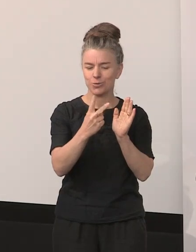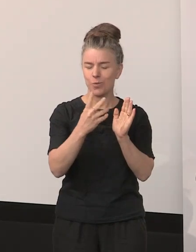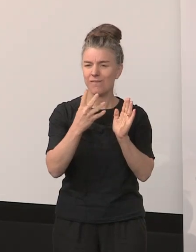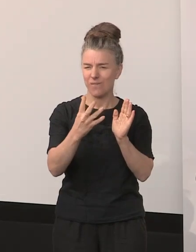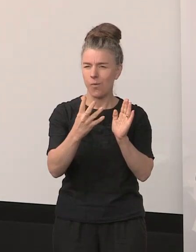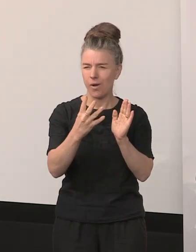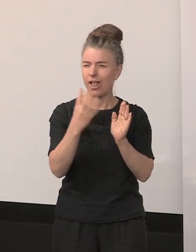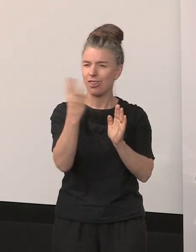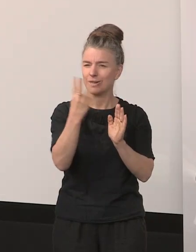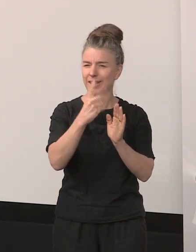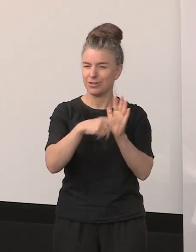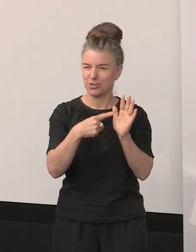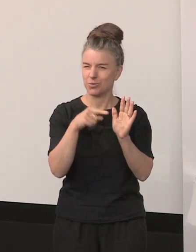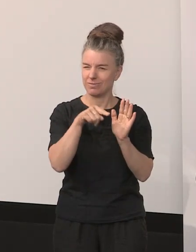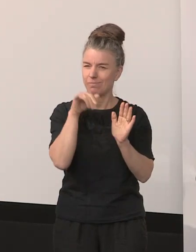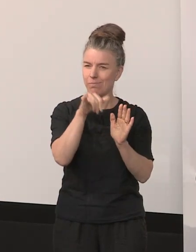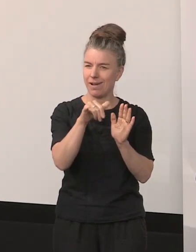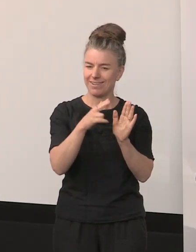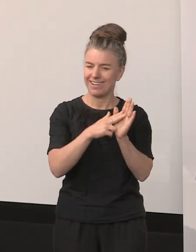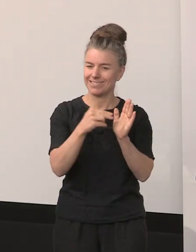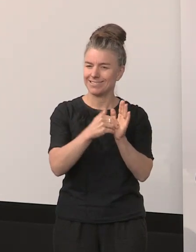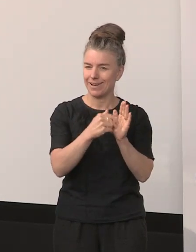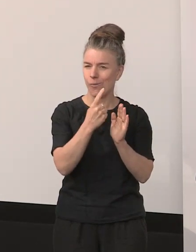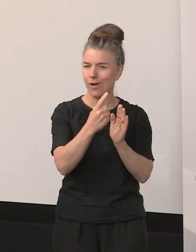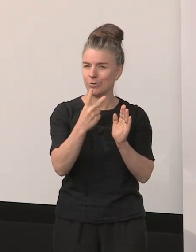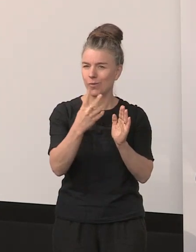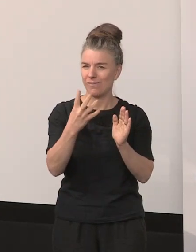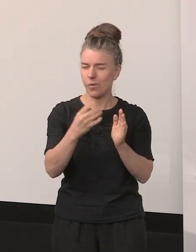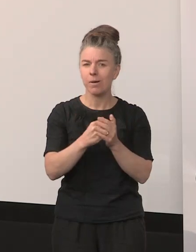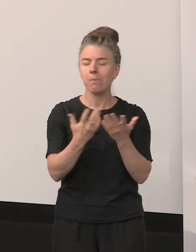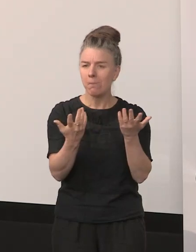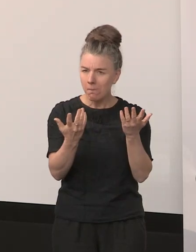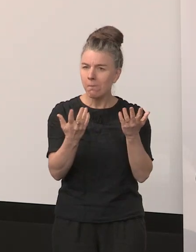he flew from Melbourne to